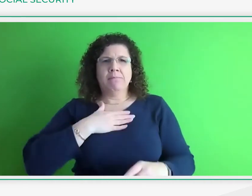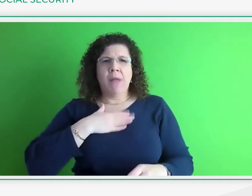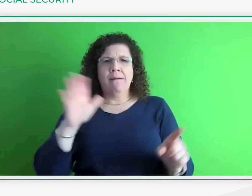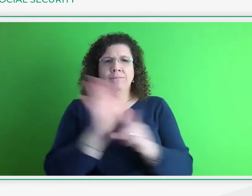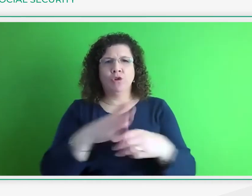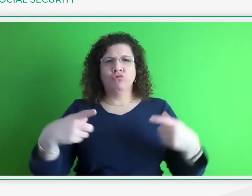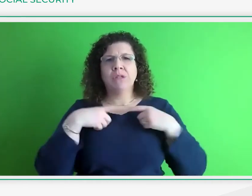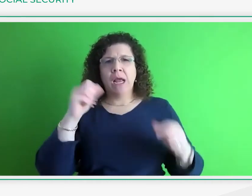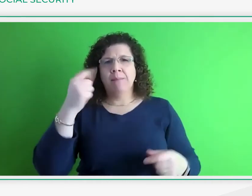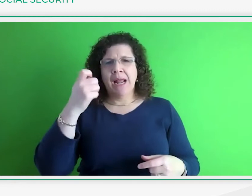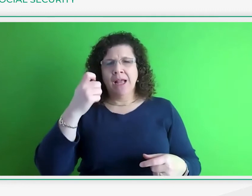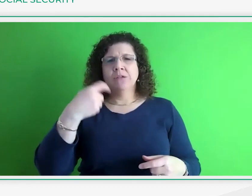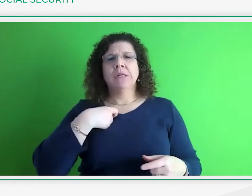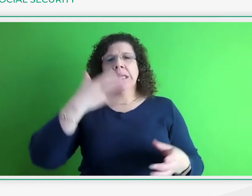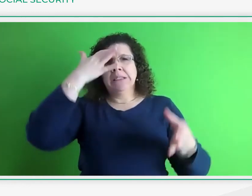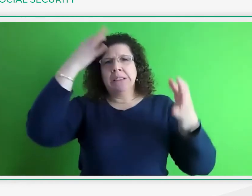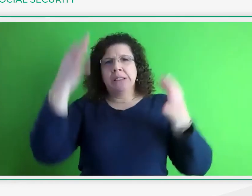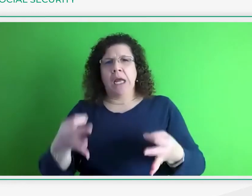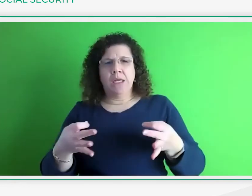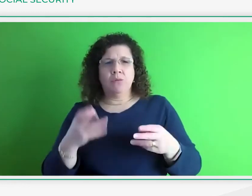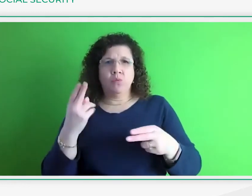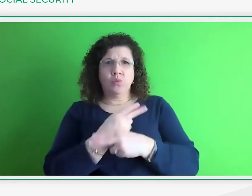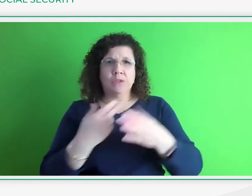And I must hit mine for retirement age also.